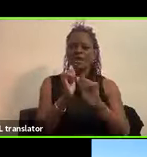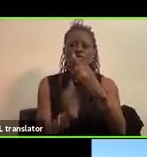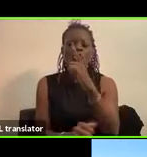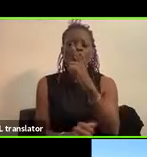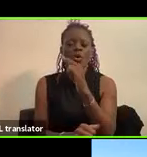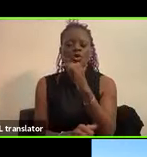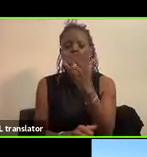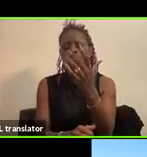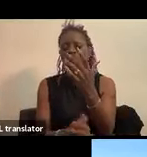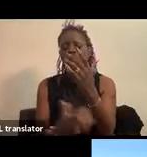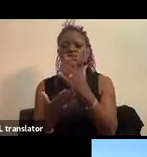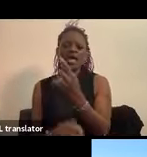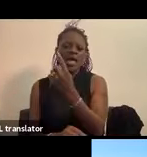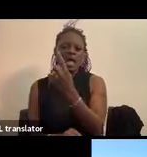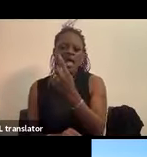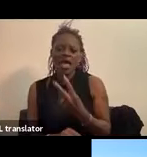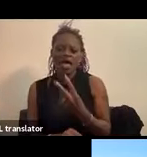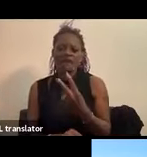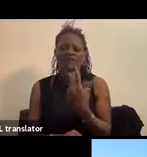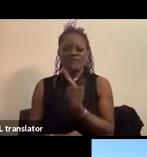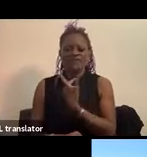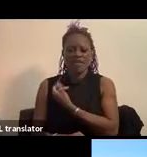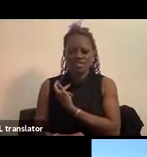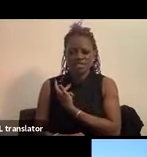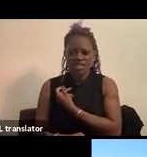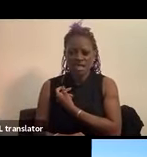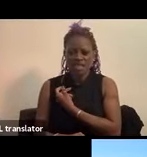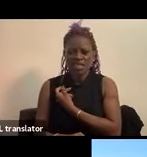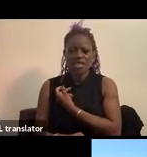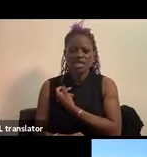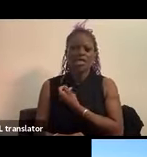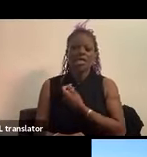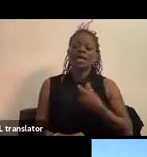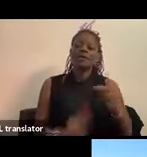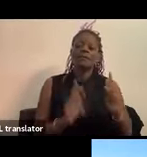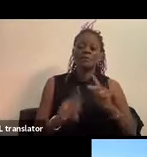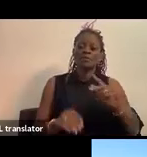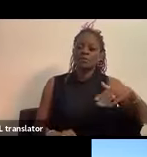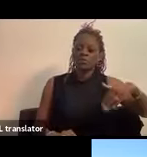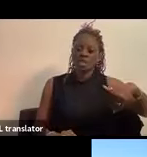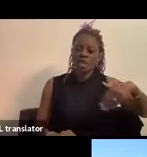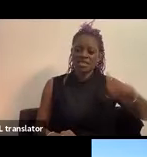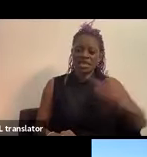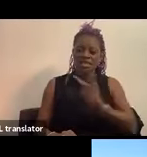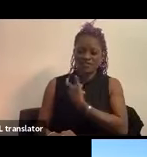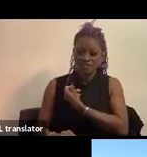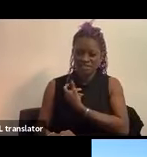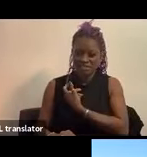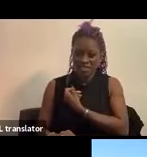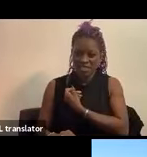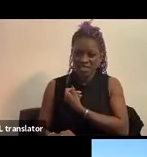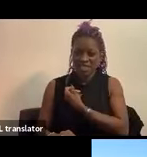their second vaccine or people who are not vaccinated yet to begin the process and get their first and second vaccine.